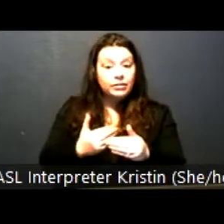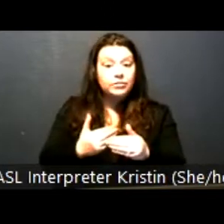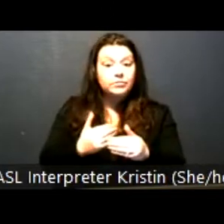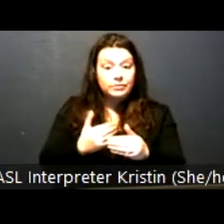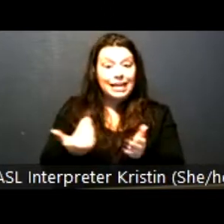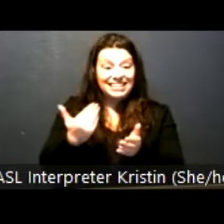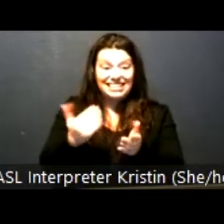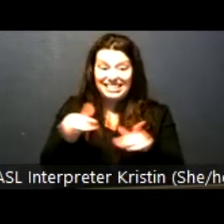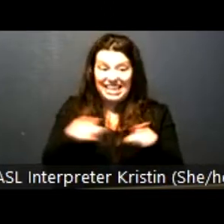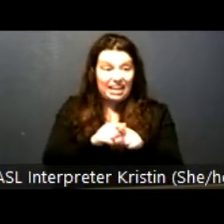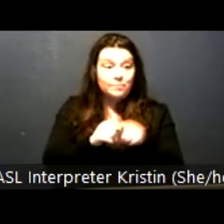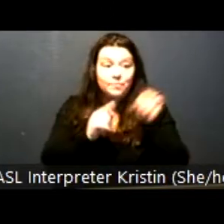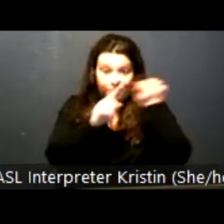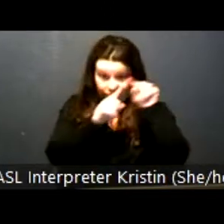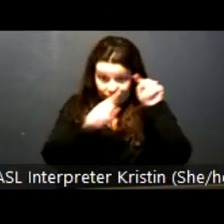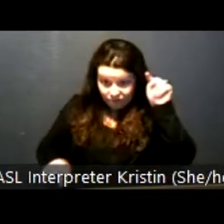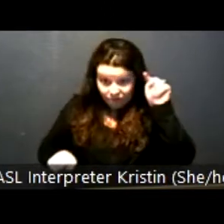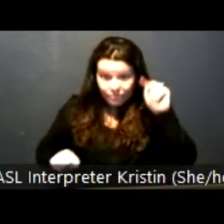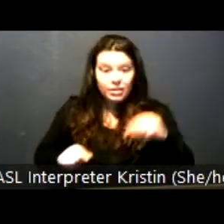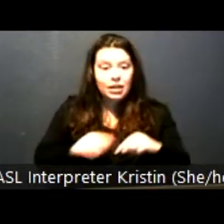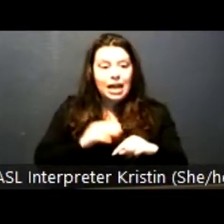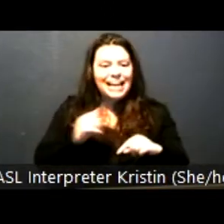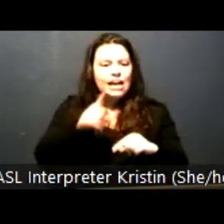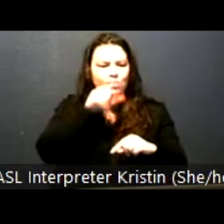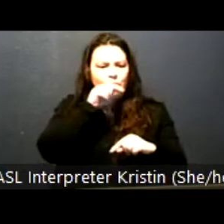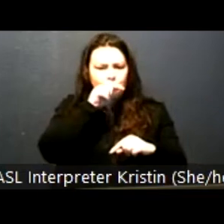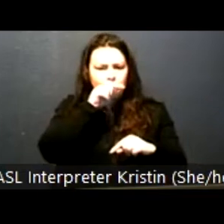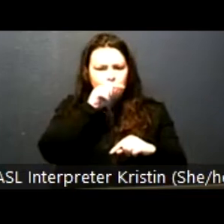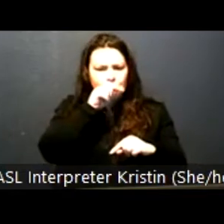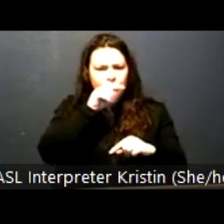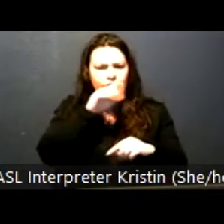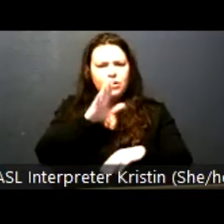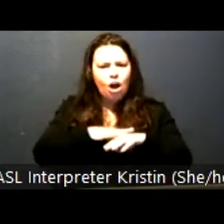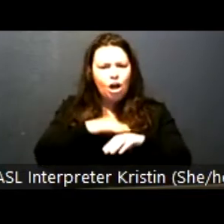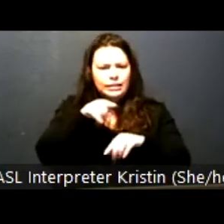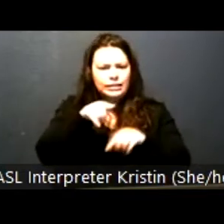black-bellied plover, is that what we're looking at here? Because that bird does not have a black belly!